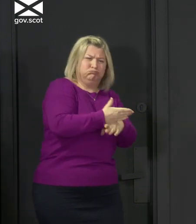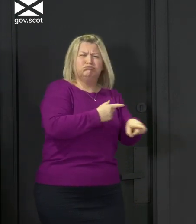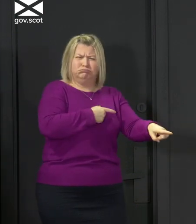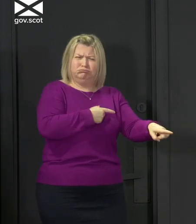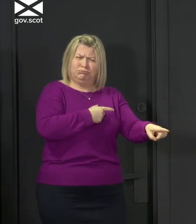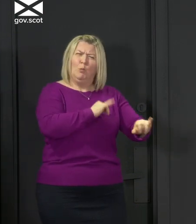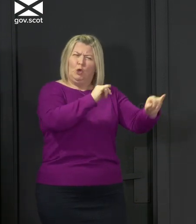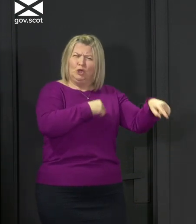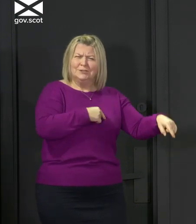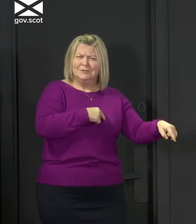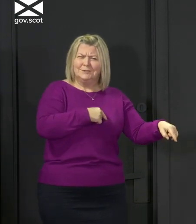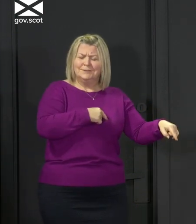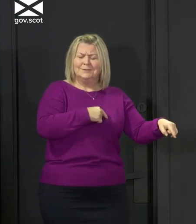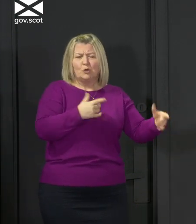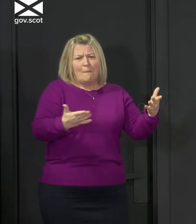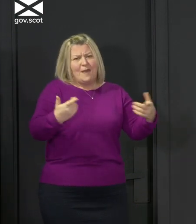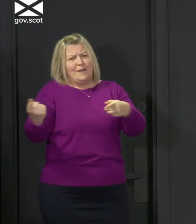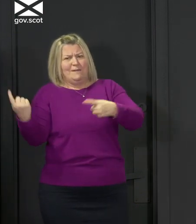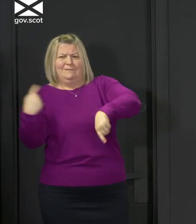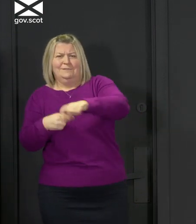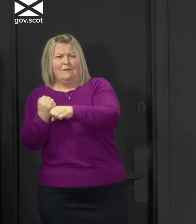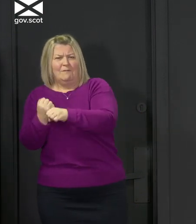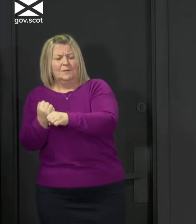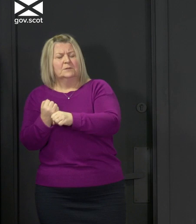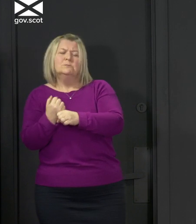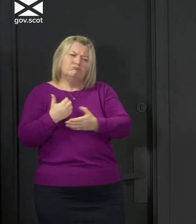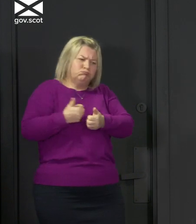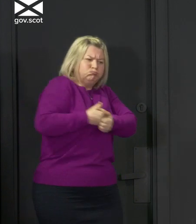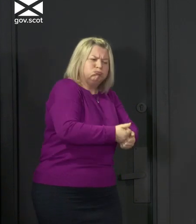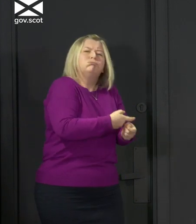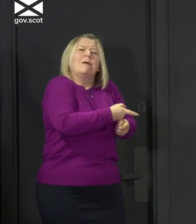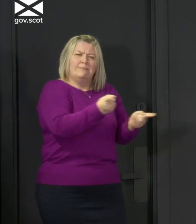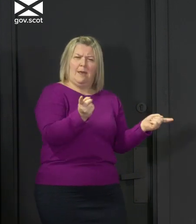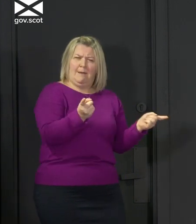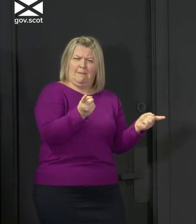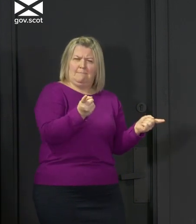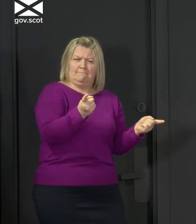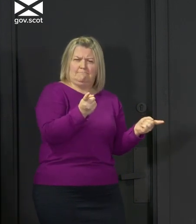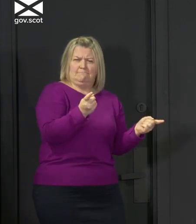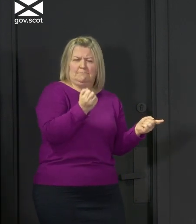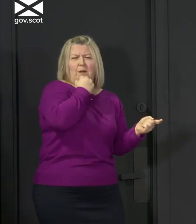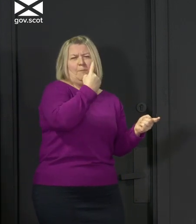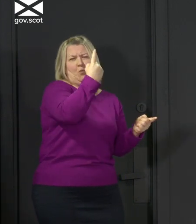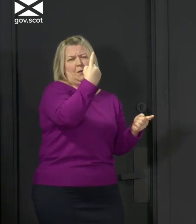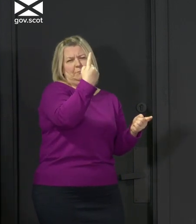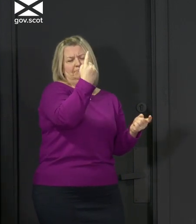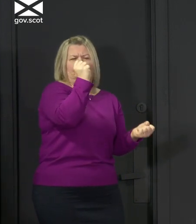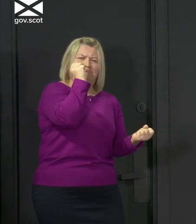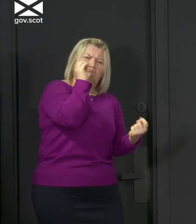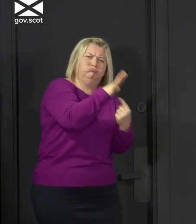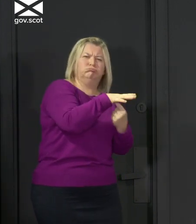and helping them will always be our chief priority. And that has my and the Government's total focus.